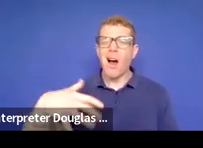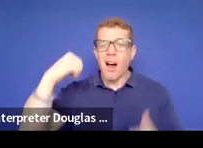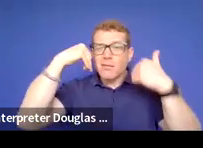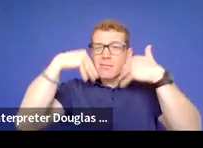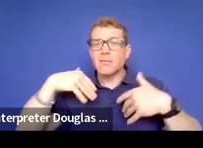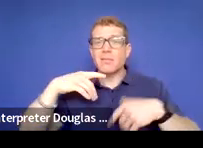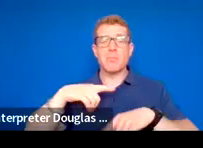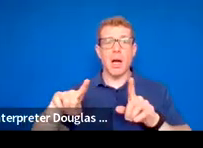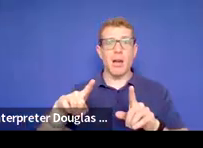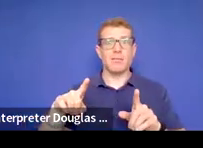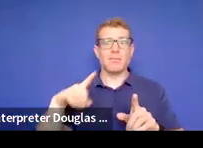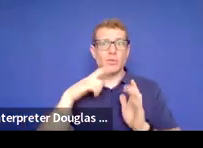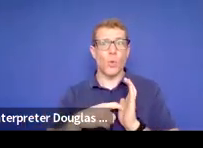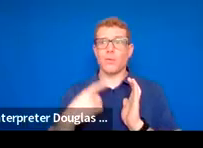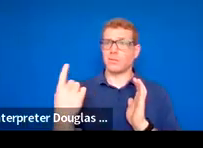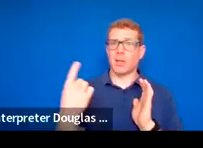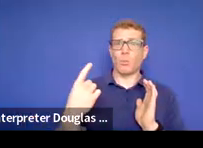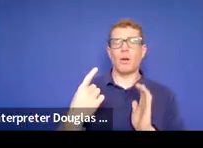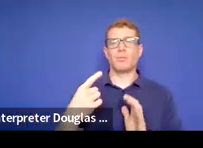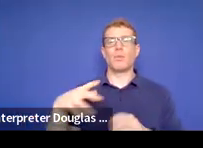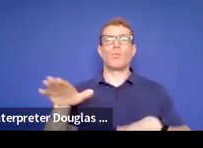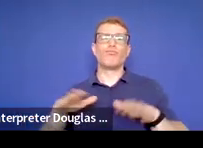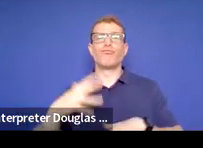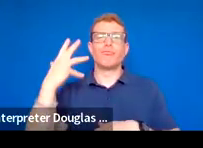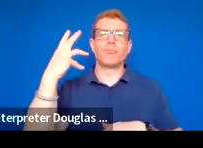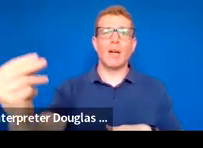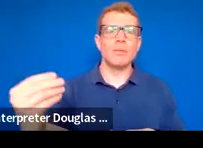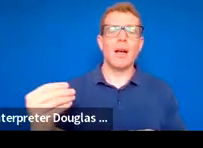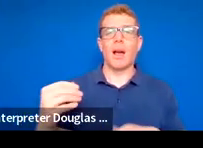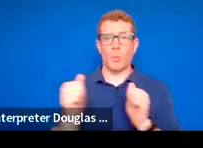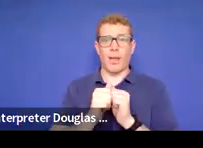Judgment. They just they don't have the ability to develop and follow a plan anymore.